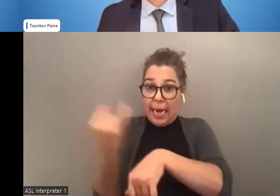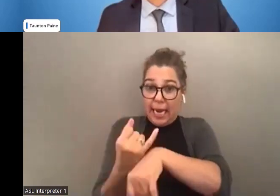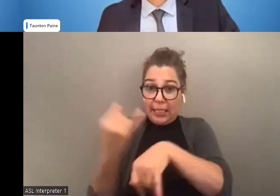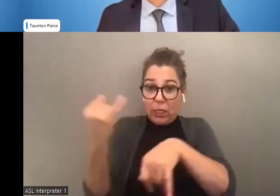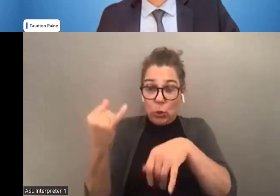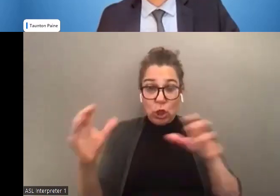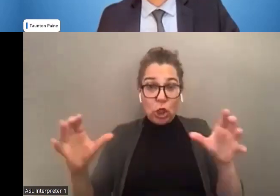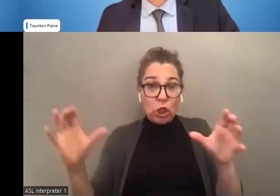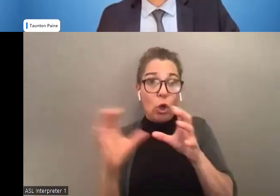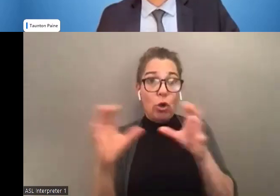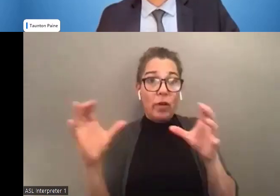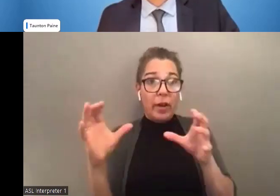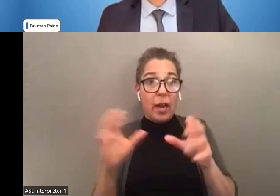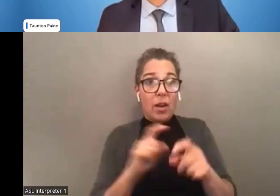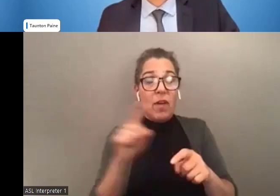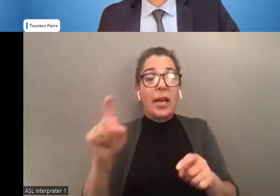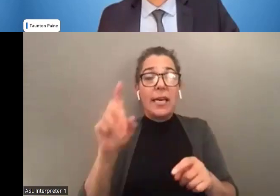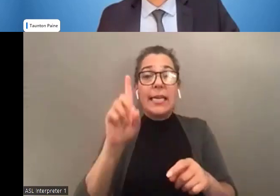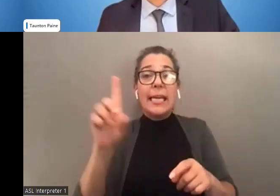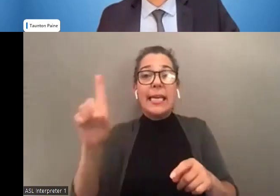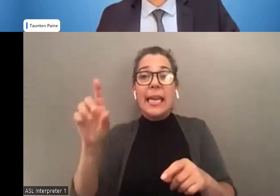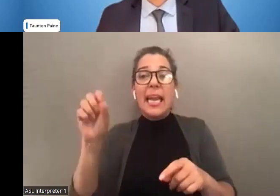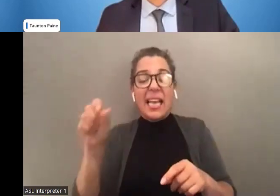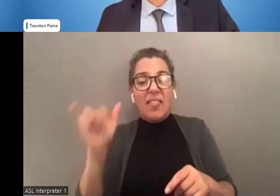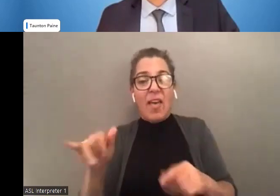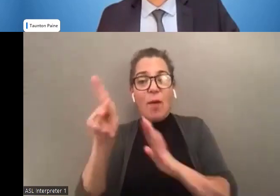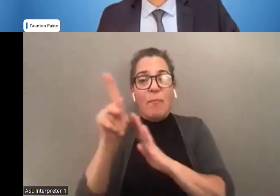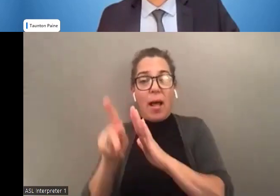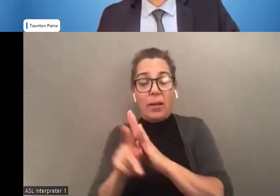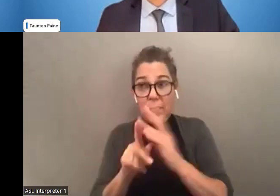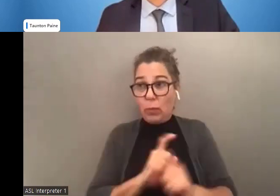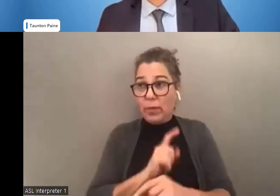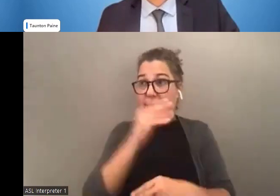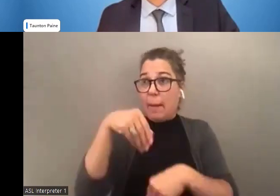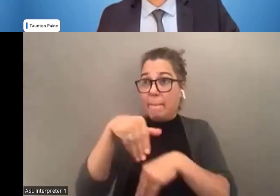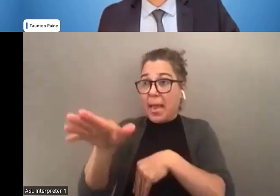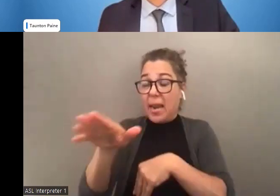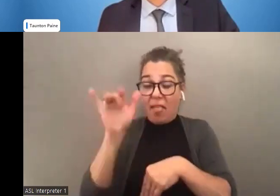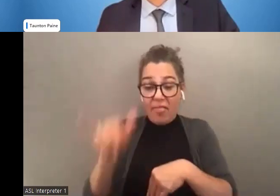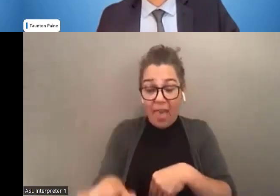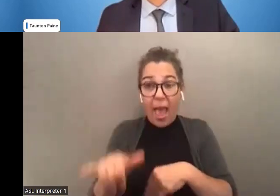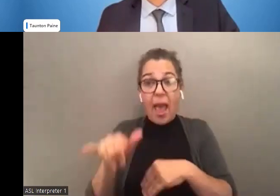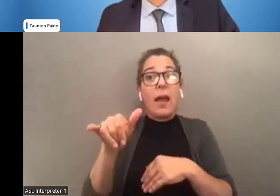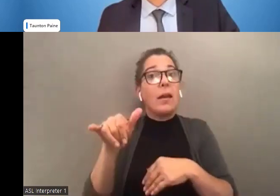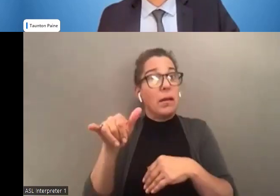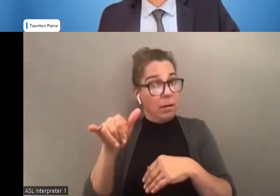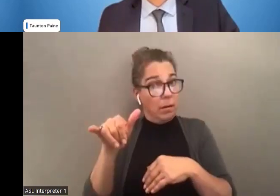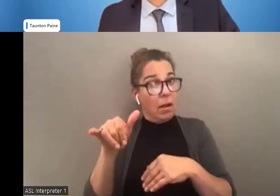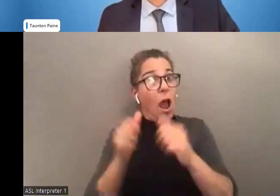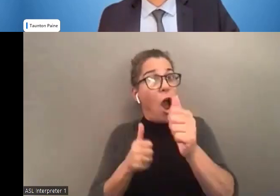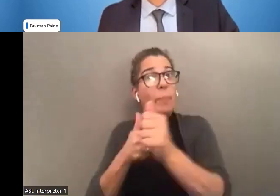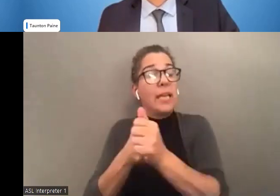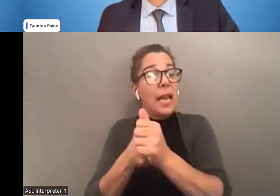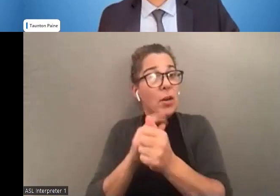under the GDS policy, can the institutional certification be updated as a result of changes that occur